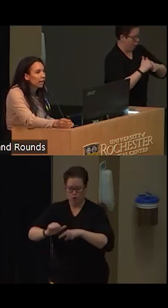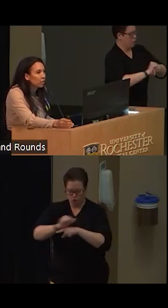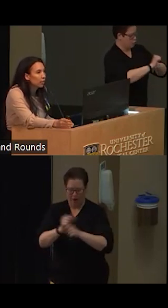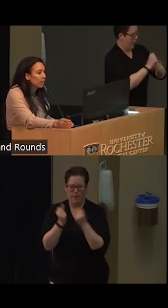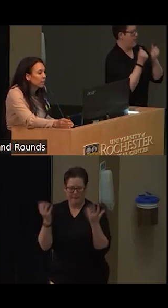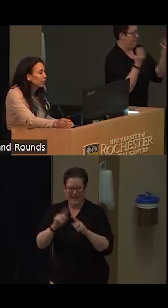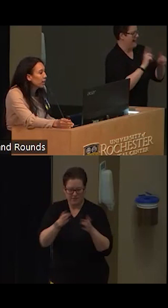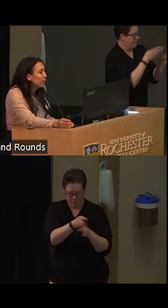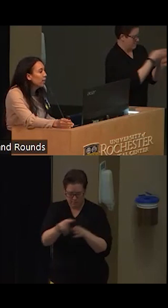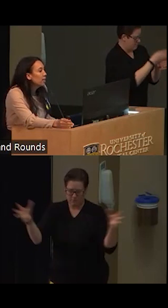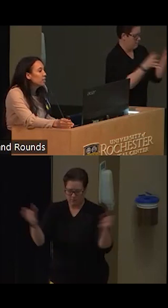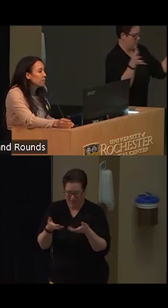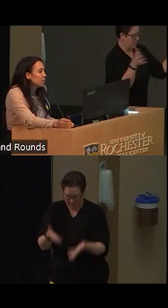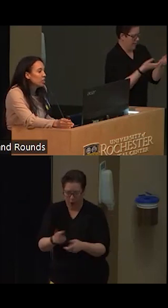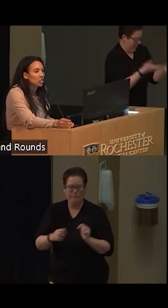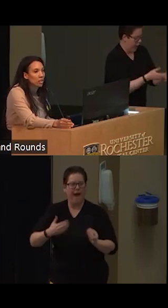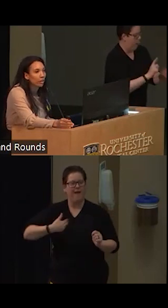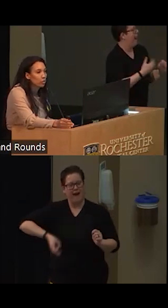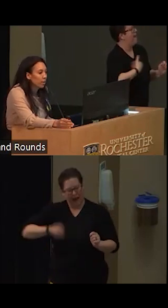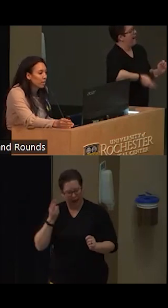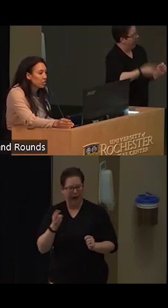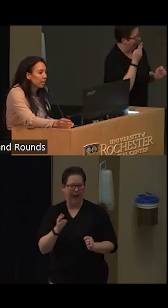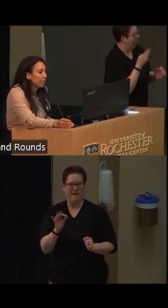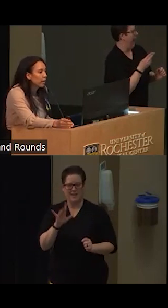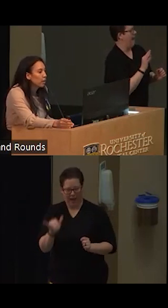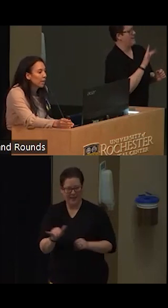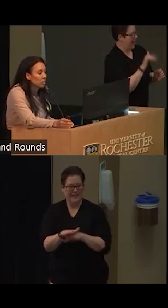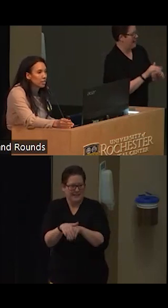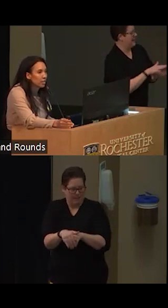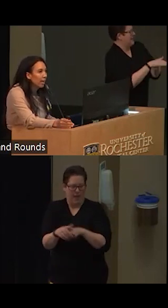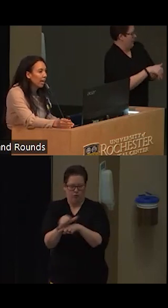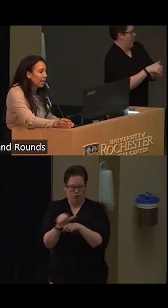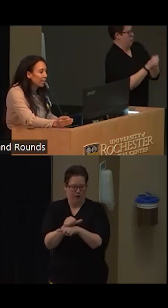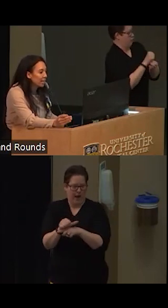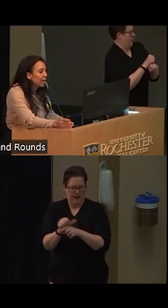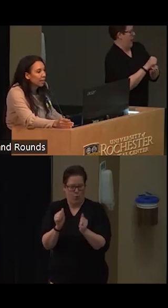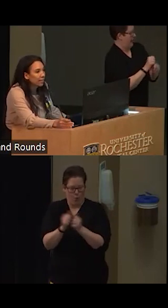that include High Fidelity simulation scenarios with agitated patients and I'd like to highlight